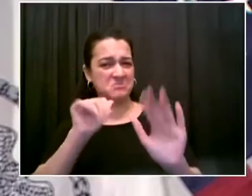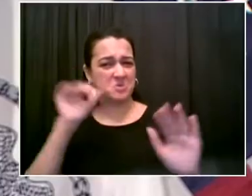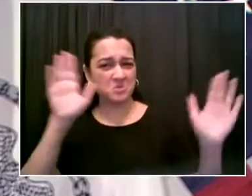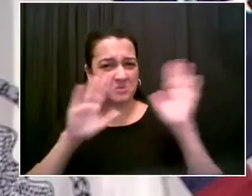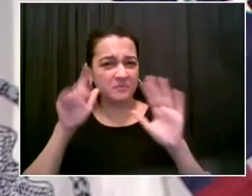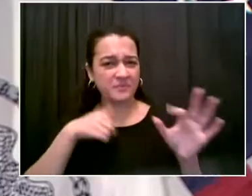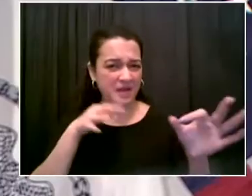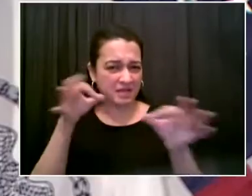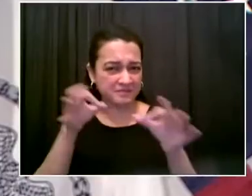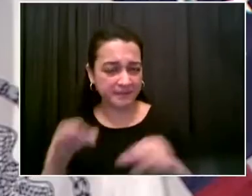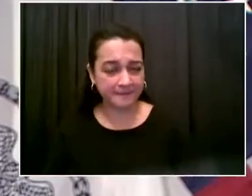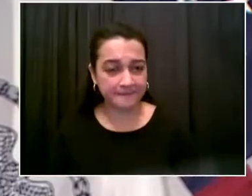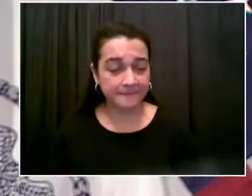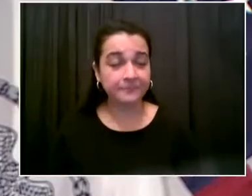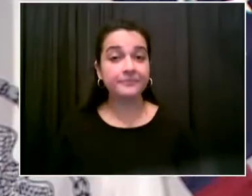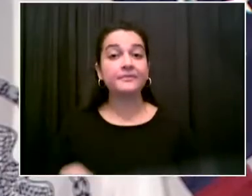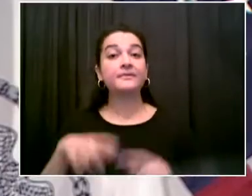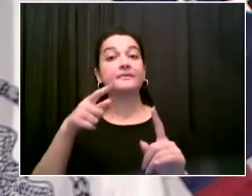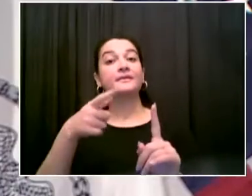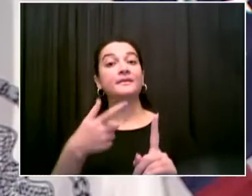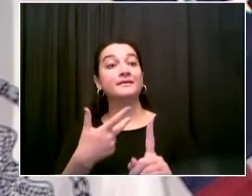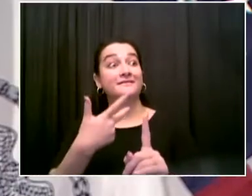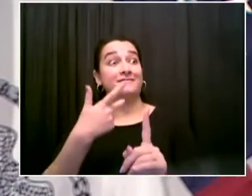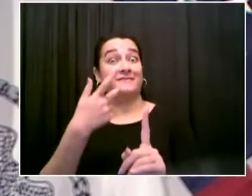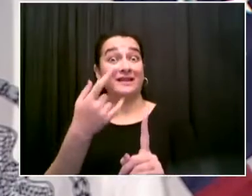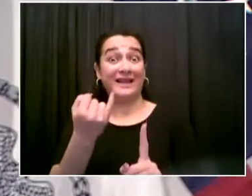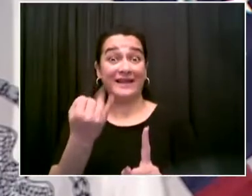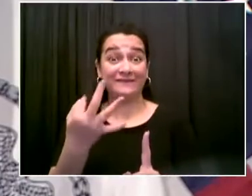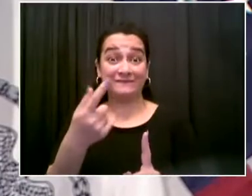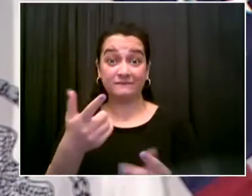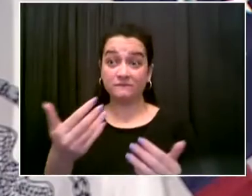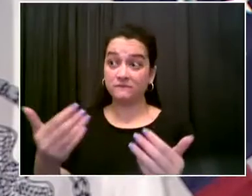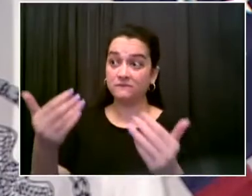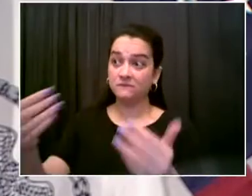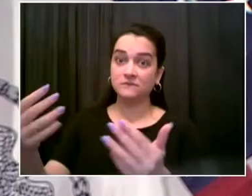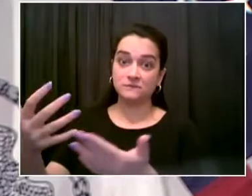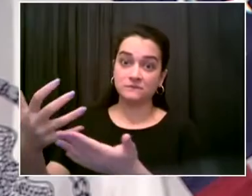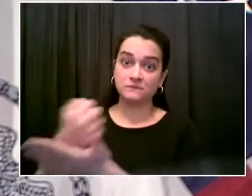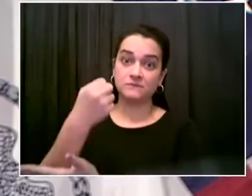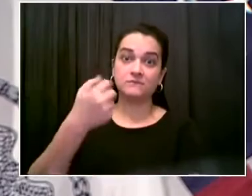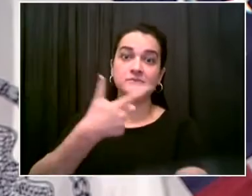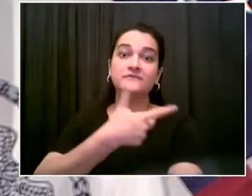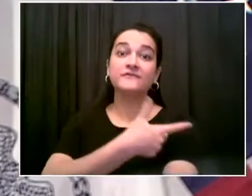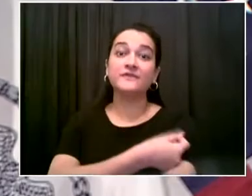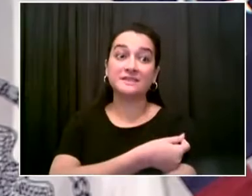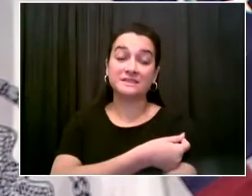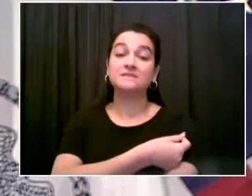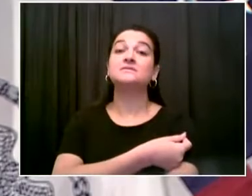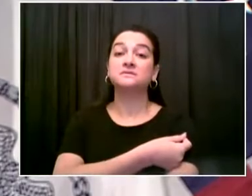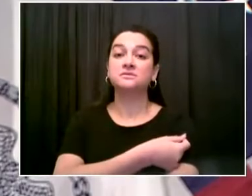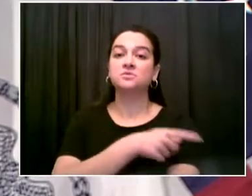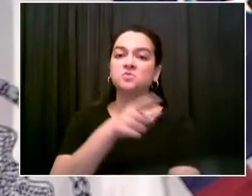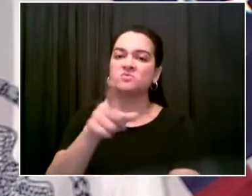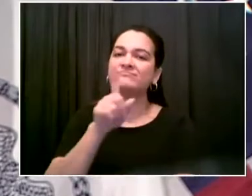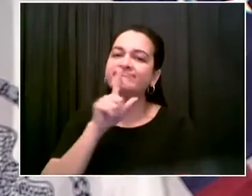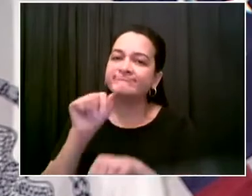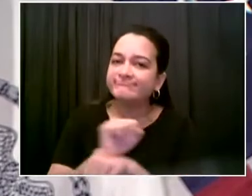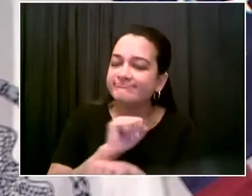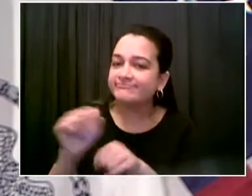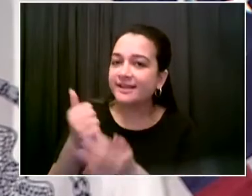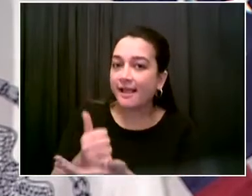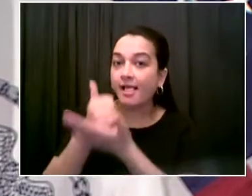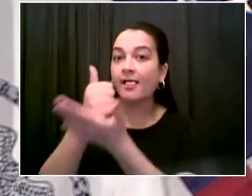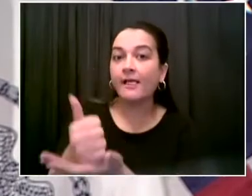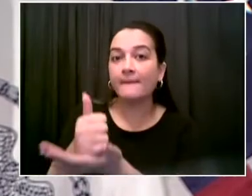VACCINATED IT'S